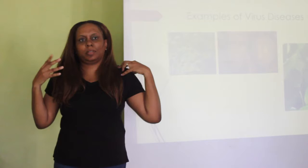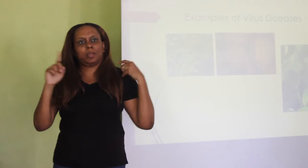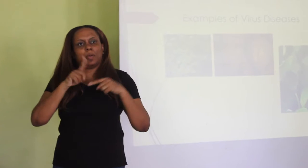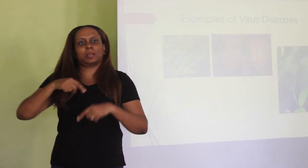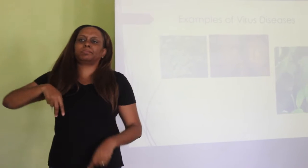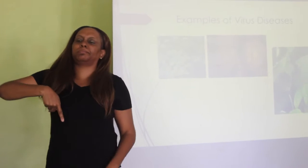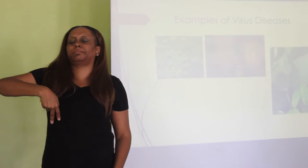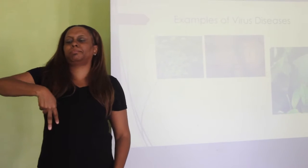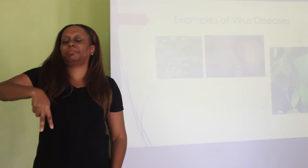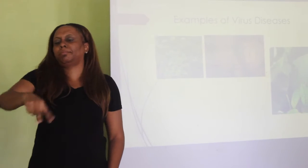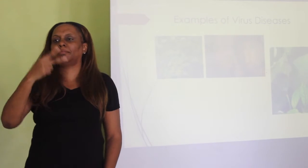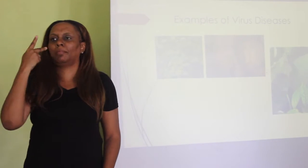and we have some examples here